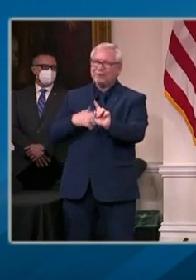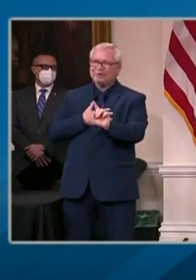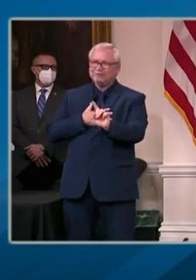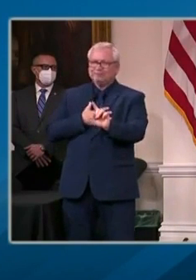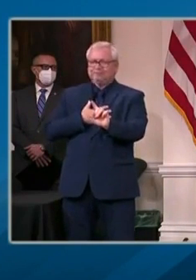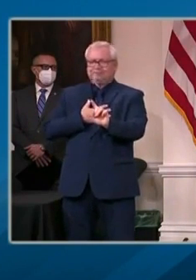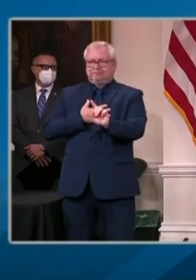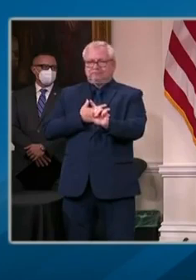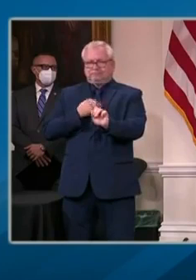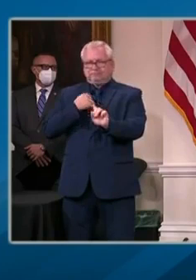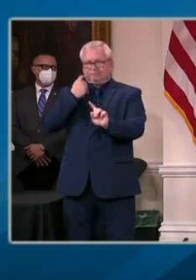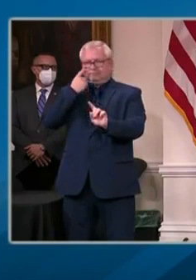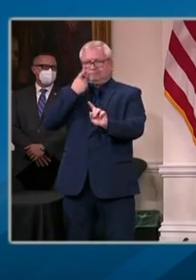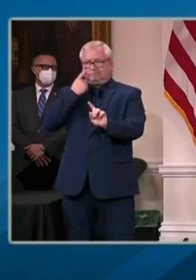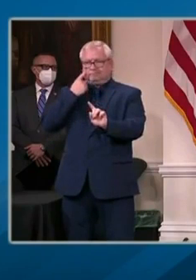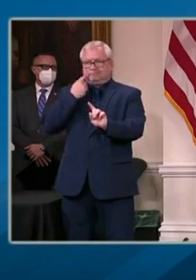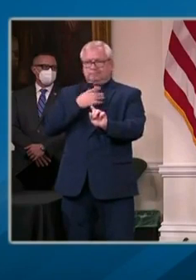THIS DEADLY VIRUS.